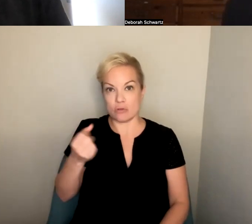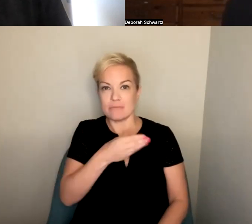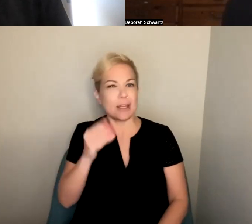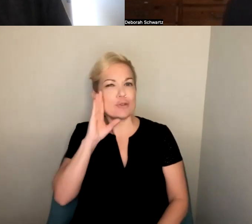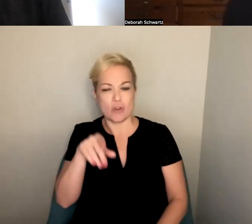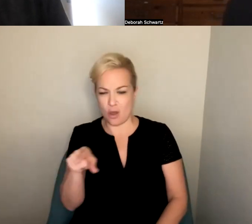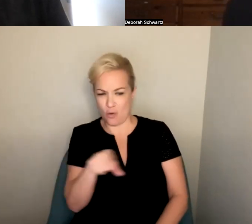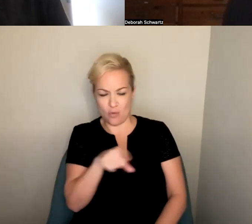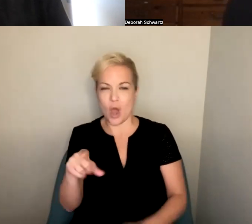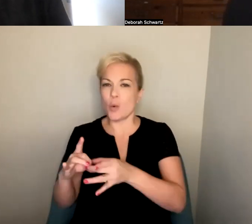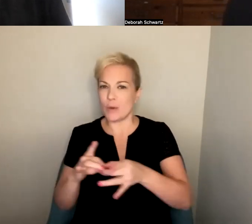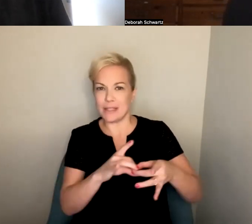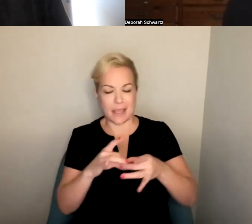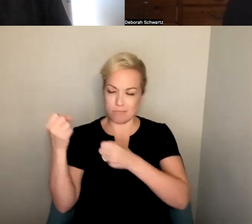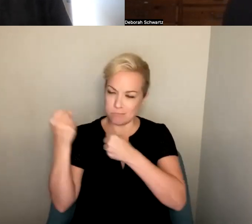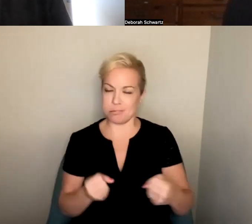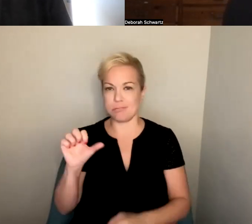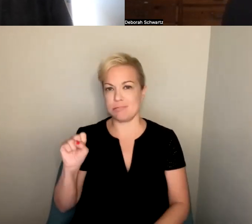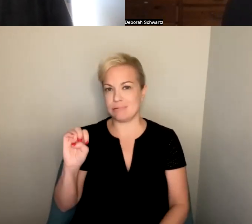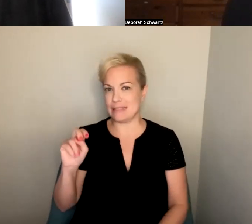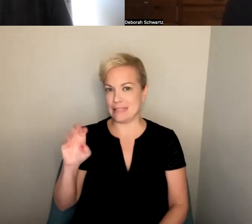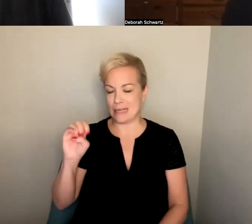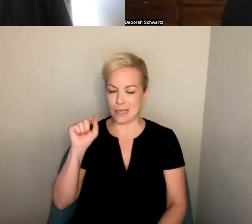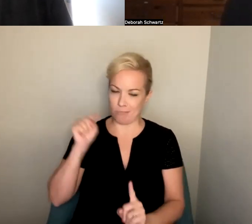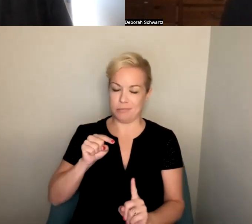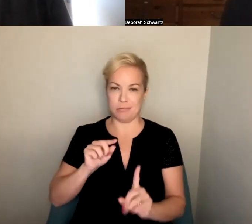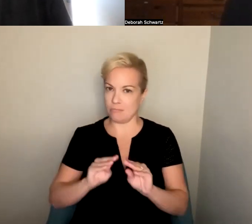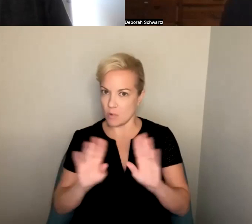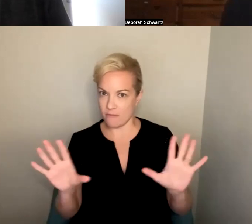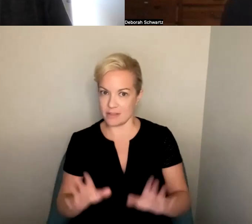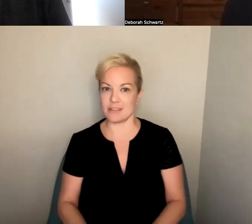distinctively Seneca and so now I I conclude the article with asking the question is it now